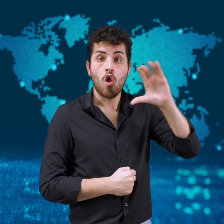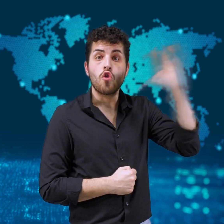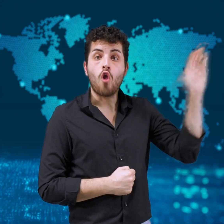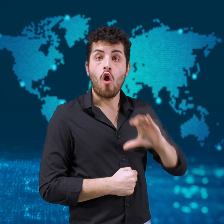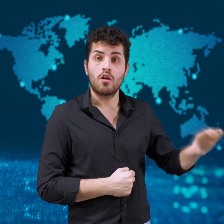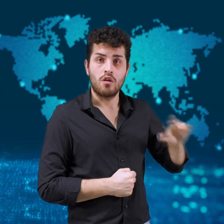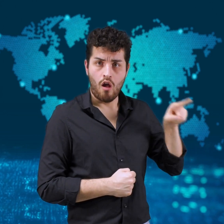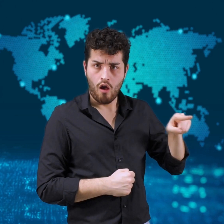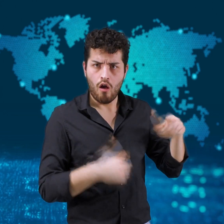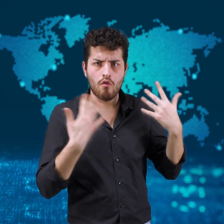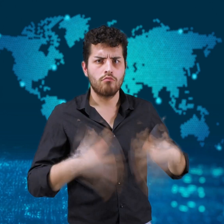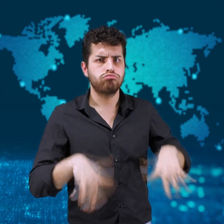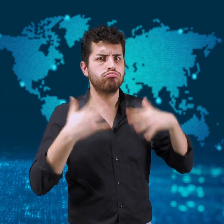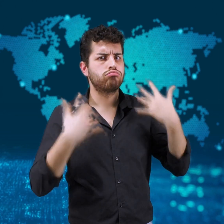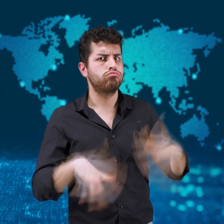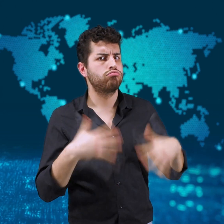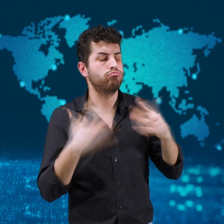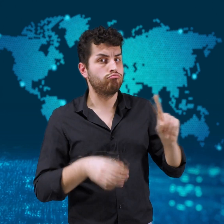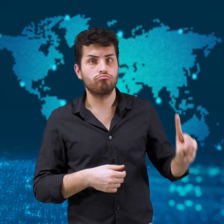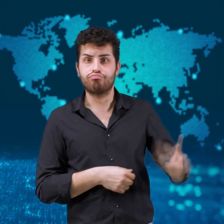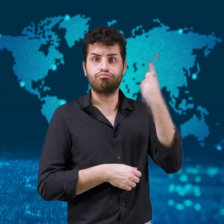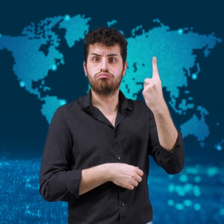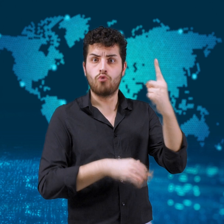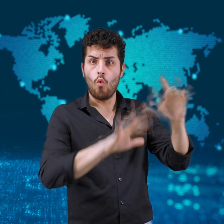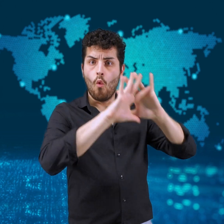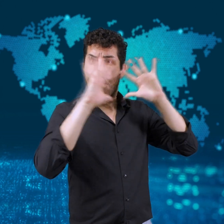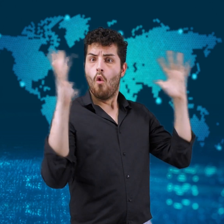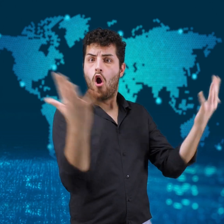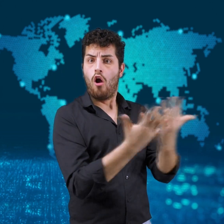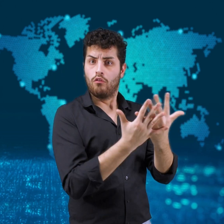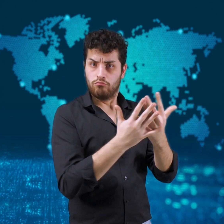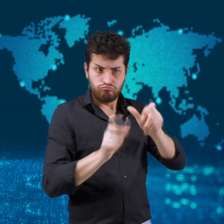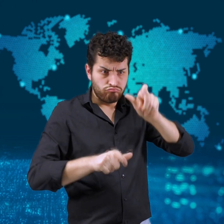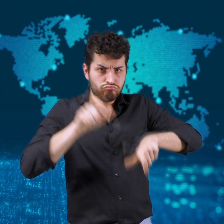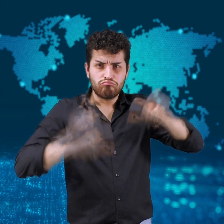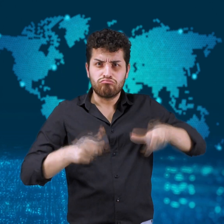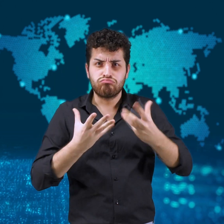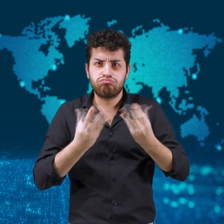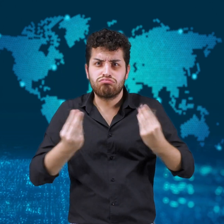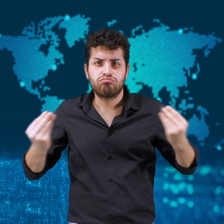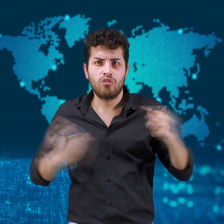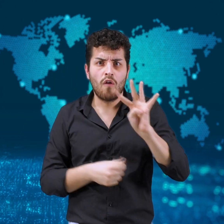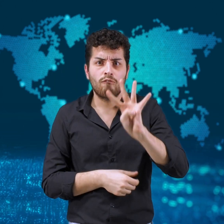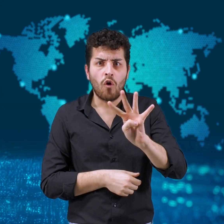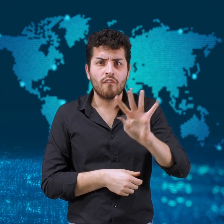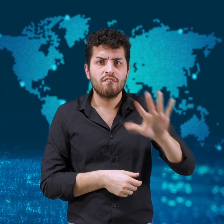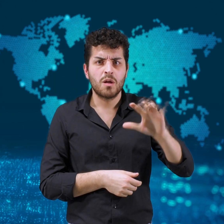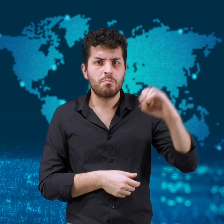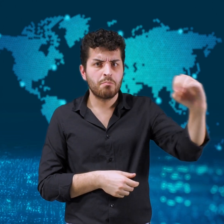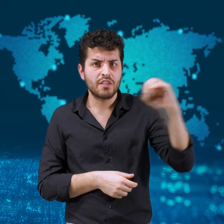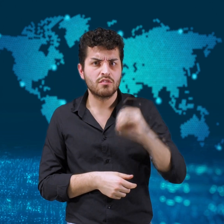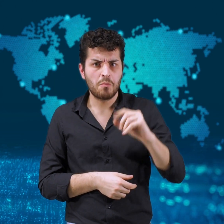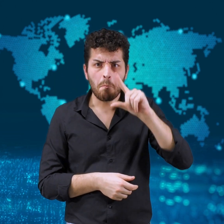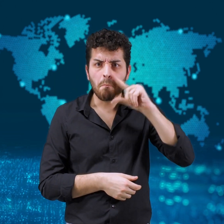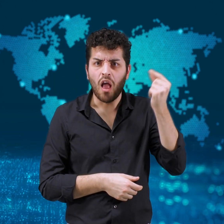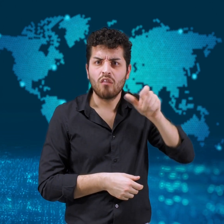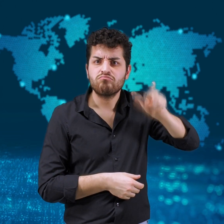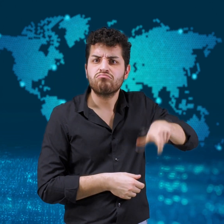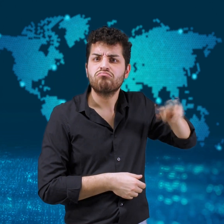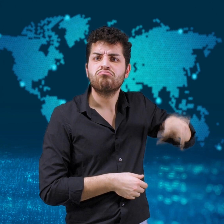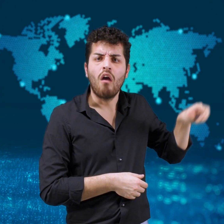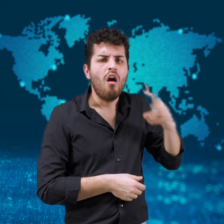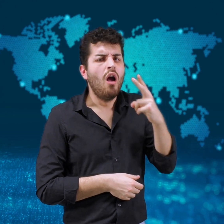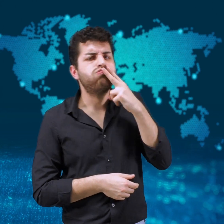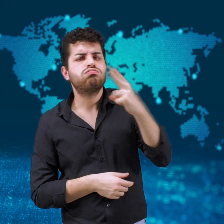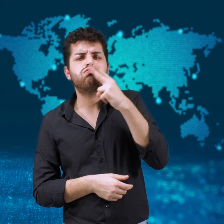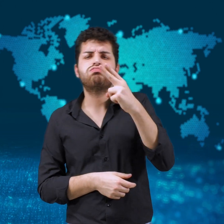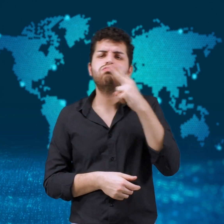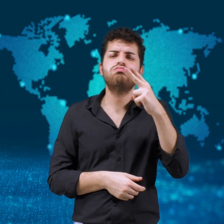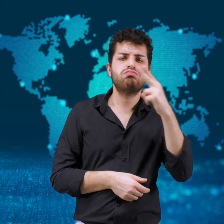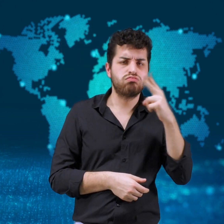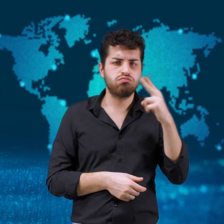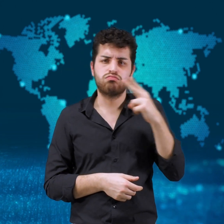North Korea has one of the highest smoking rates in the world,